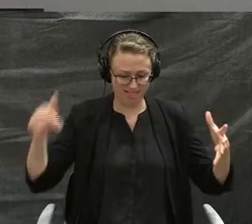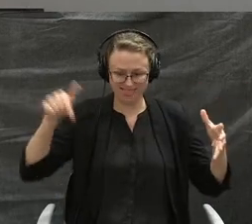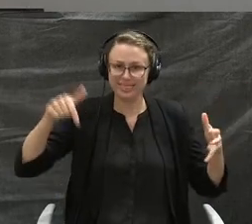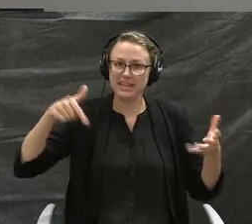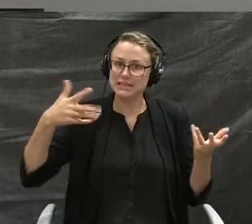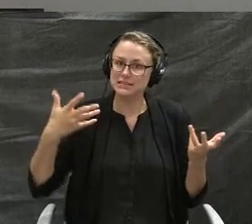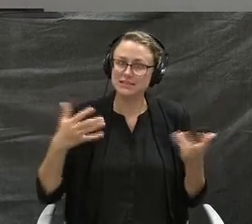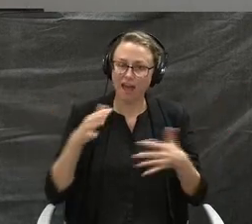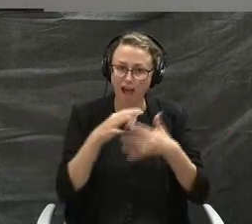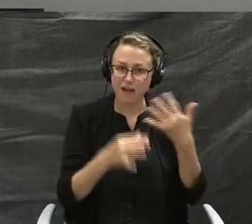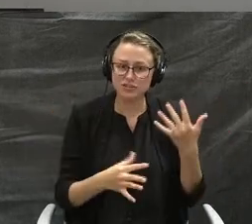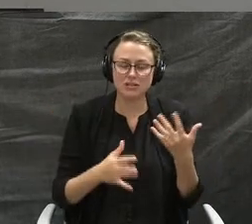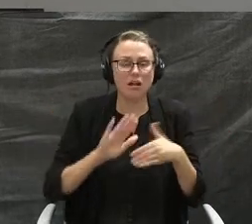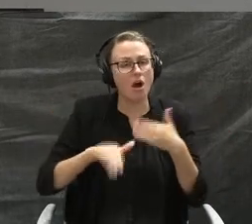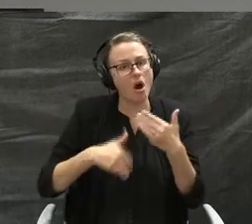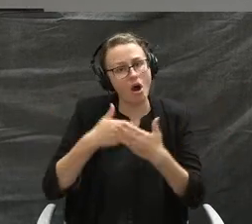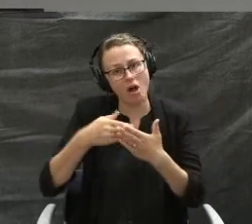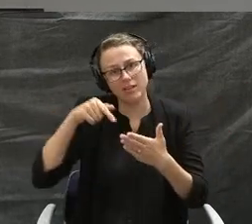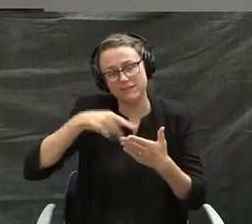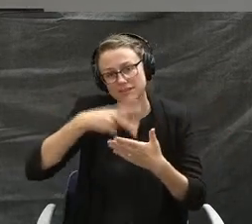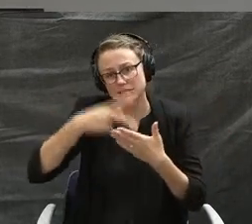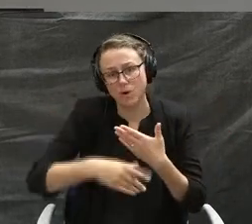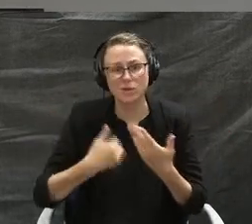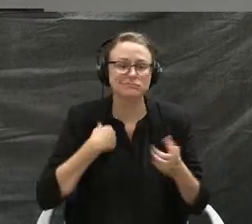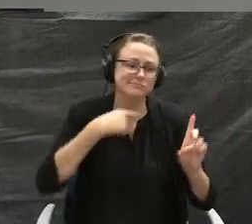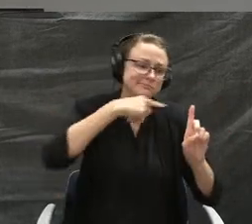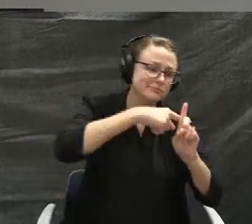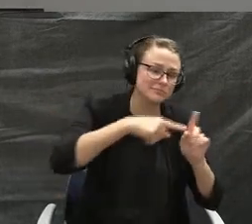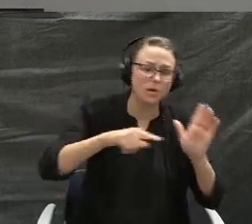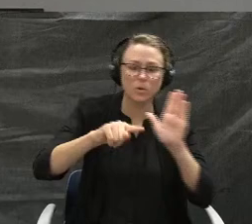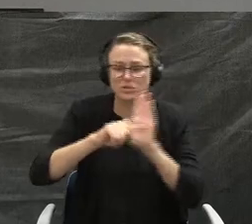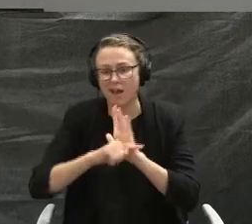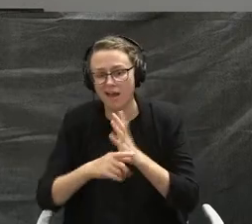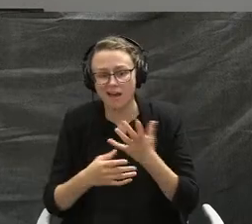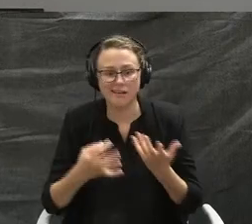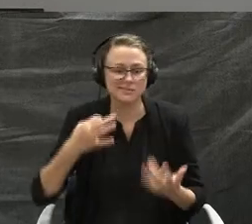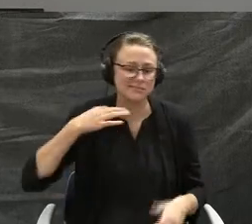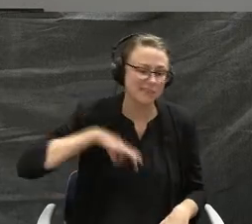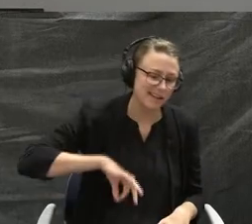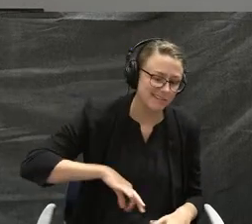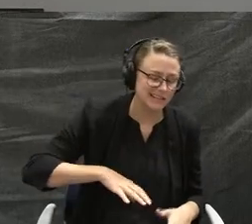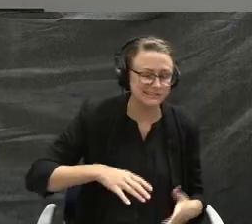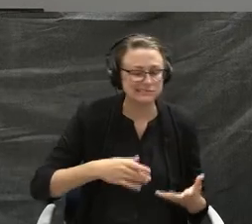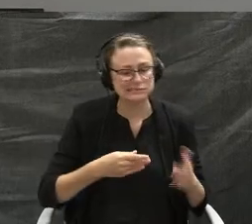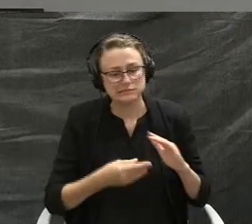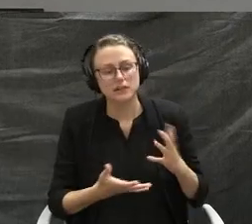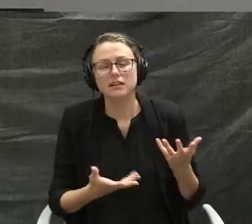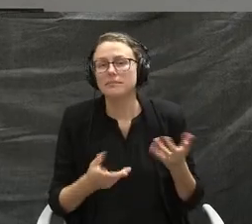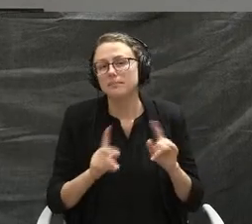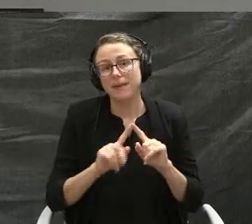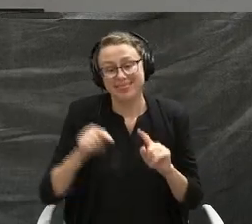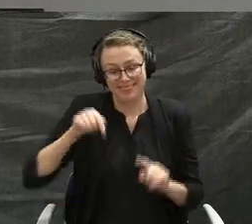these programs have. Pluses and minuses. I think again, this strength is, you know, we had a lot of kids that just weren't